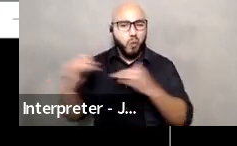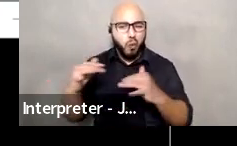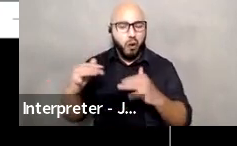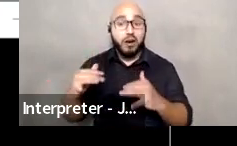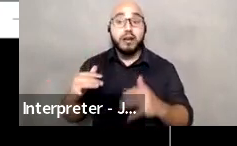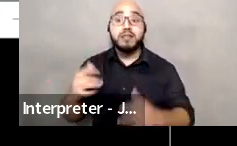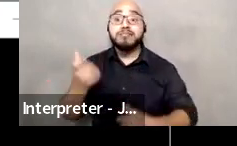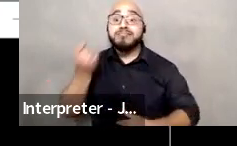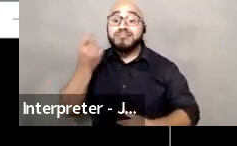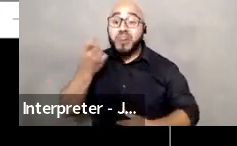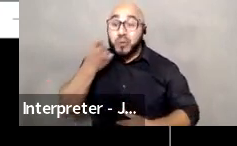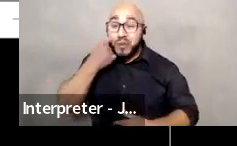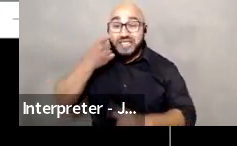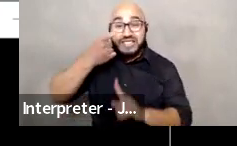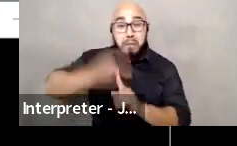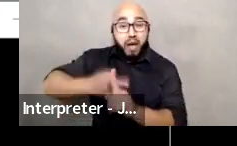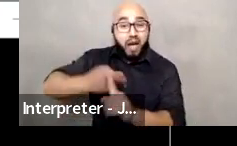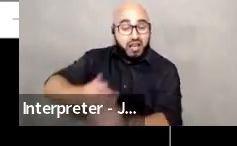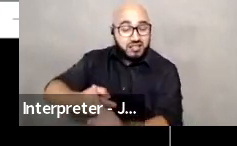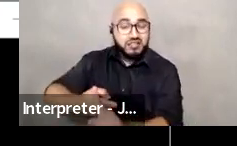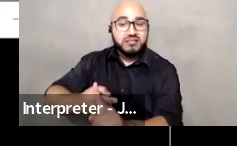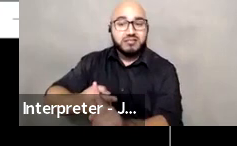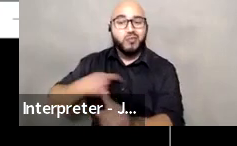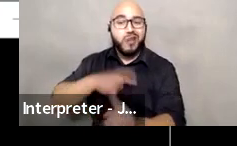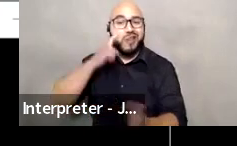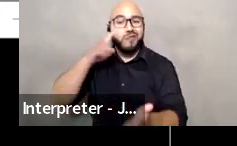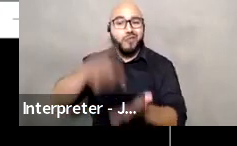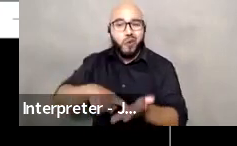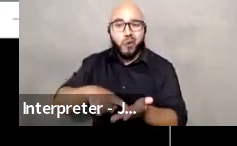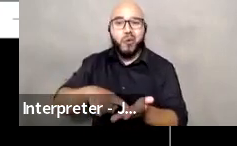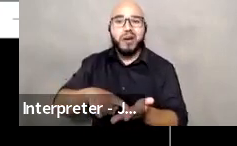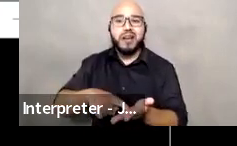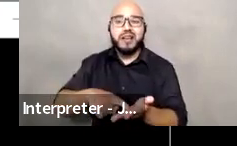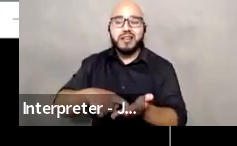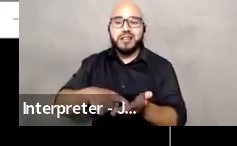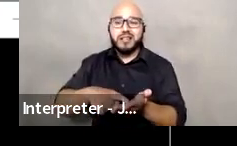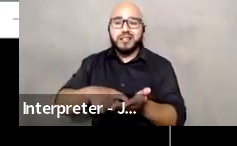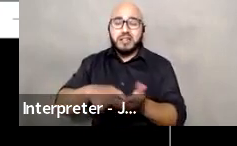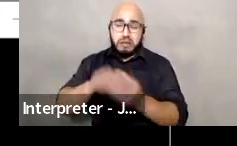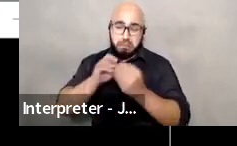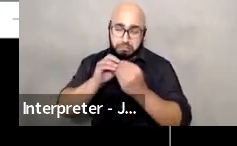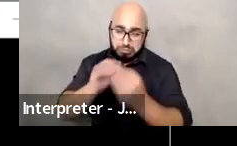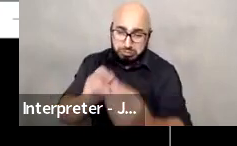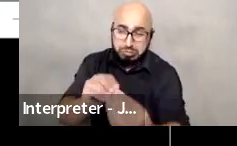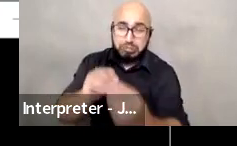we've seen a kind of roiling angry debate over the history curriculum.